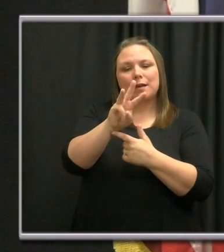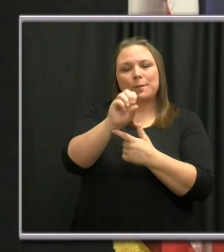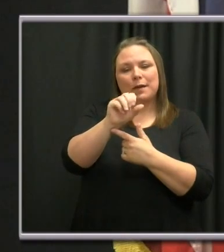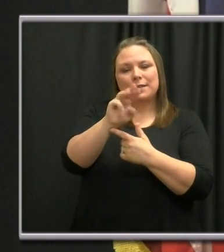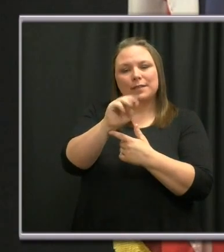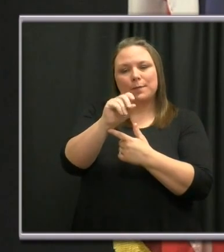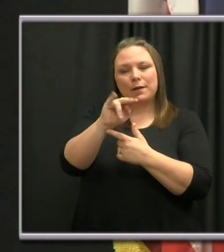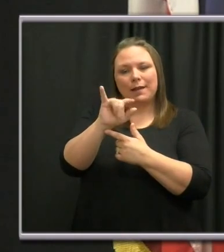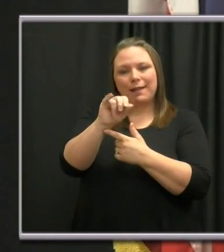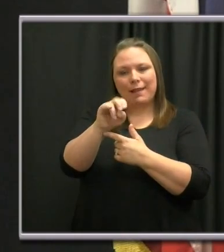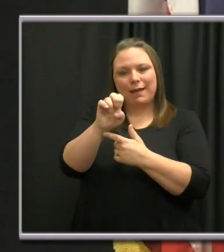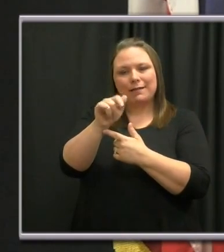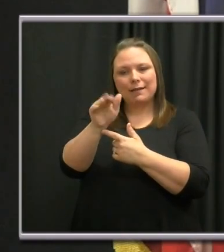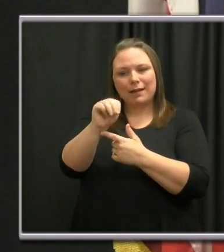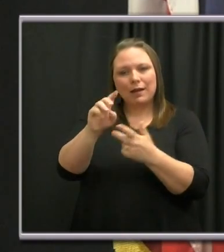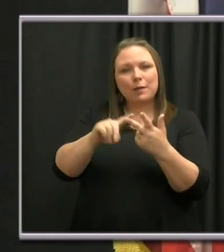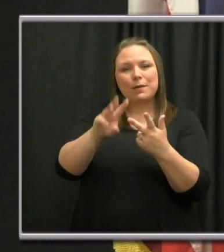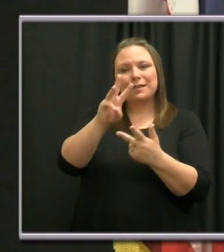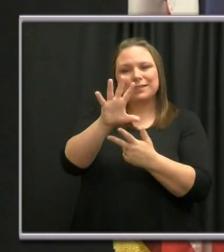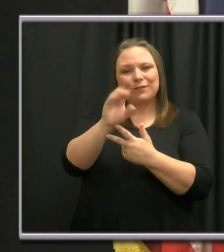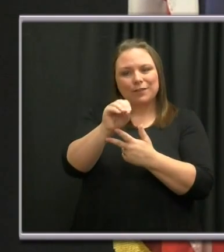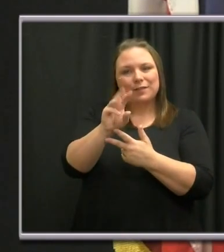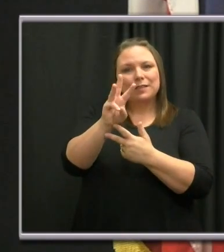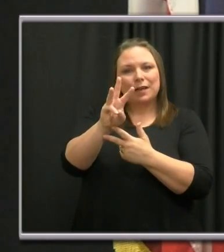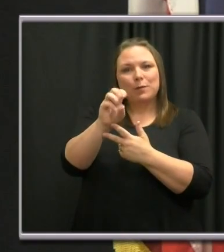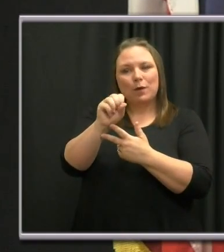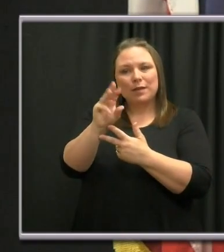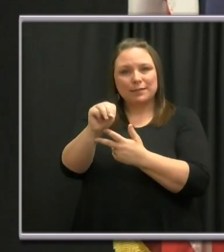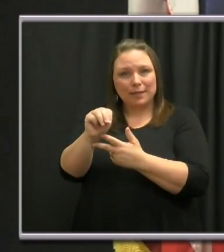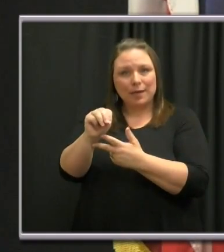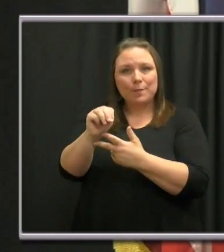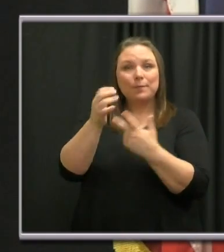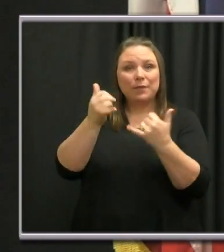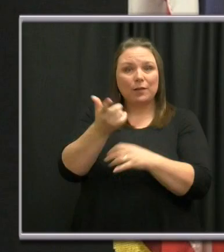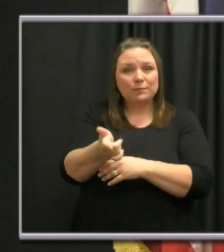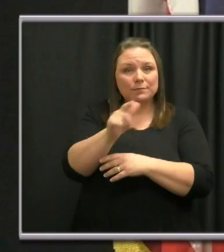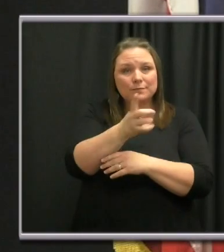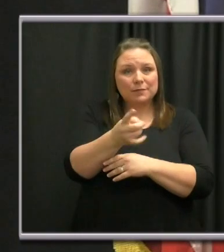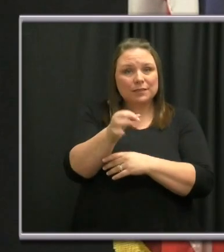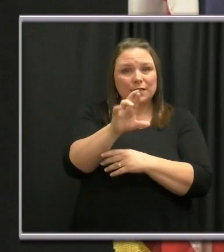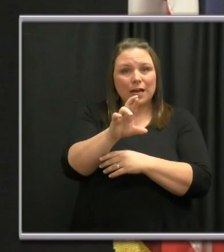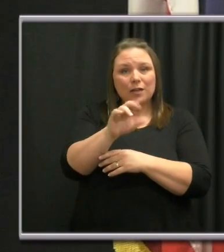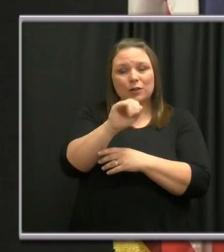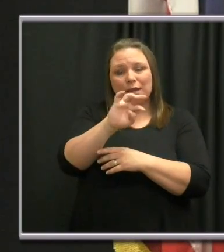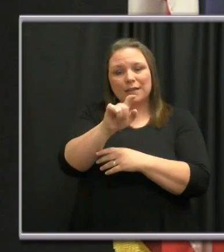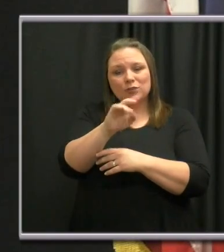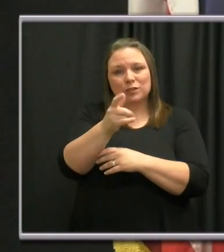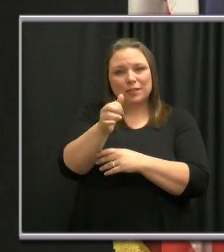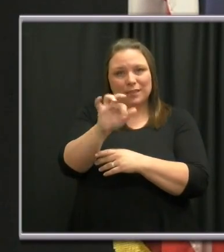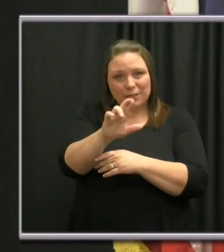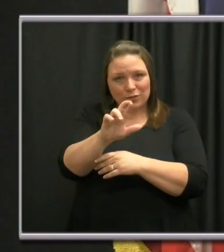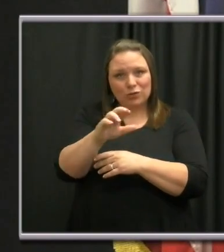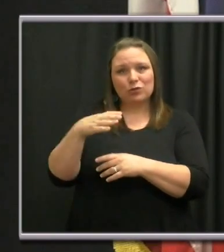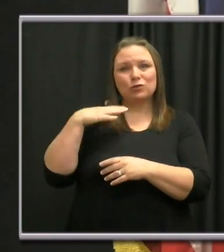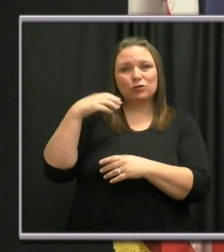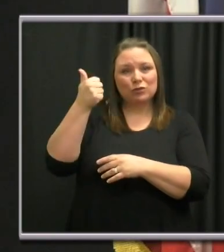DOT COM W. S. M. ONLINE DOT COM OR SIX FIFTY A. M. W. S. M. AND